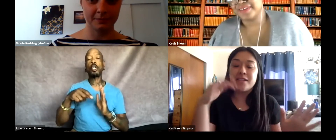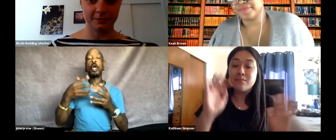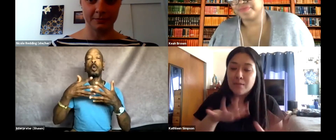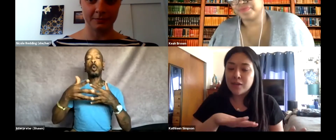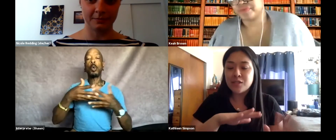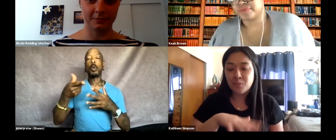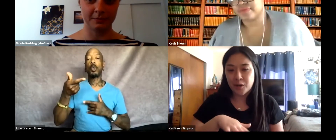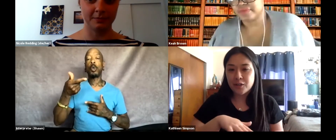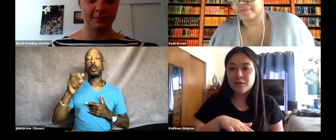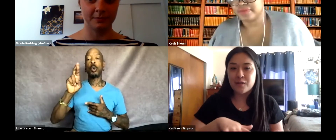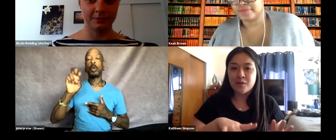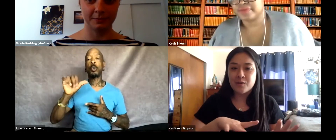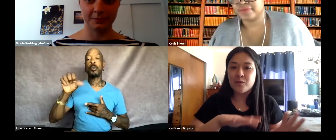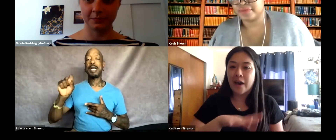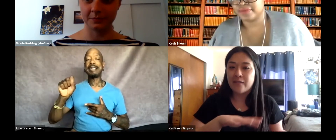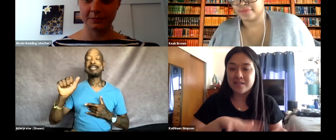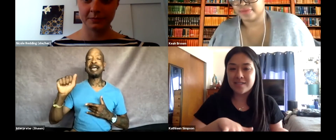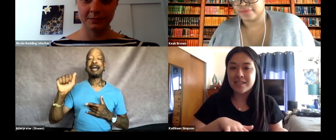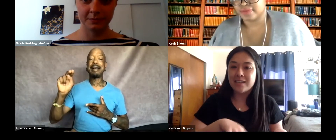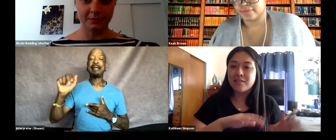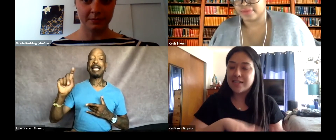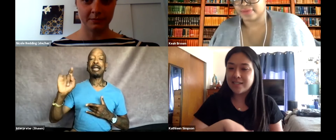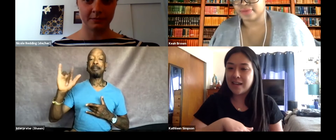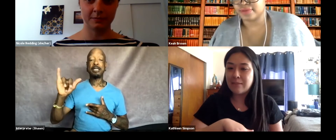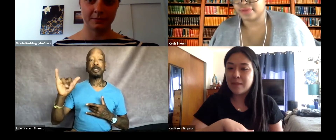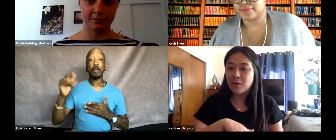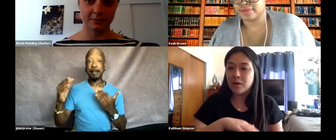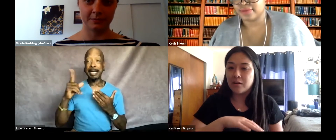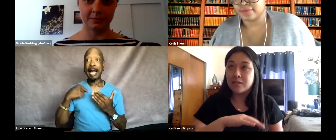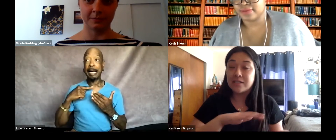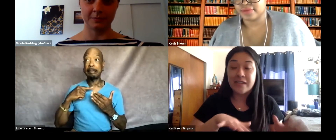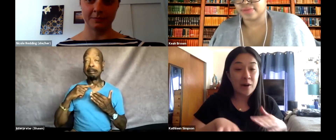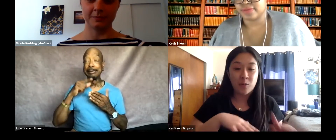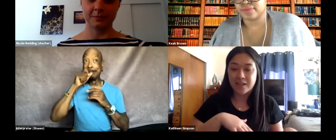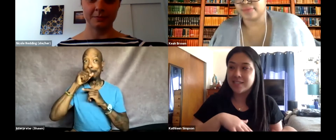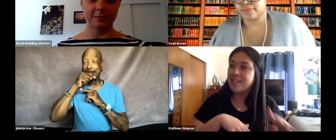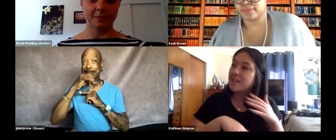may be a spoiler for those who haven't seen Grey's Anatomy or is now watching it.